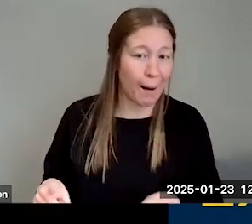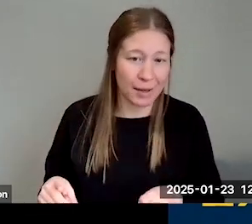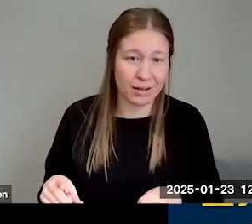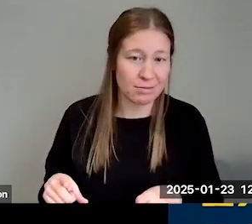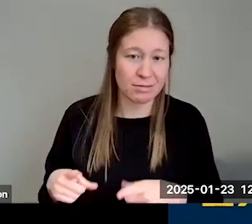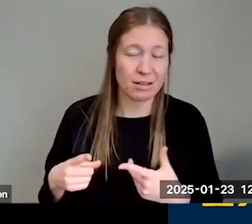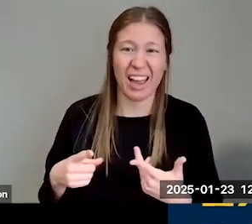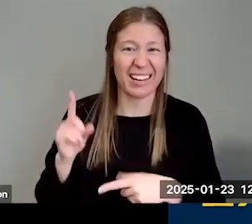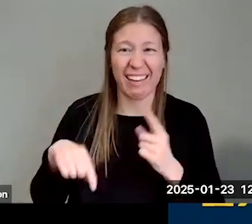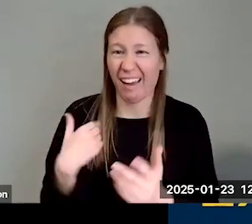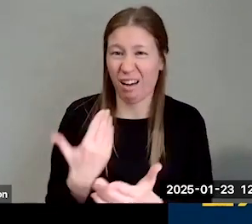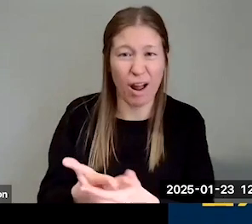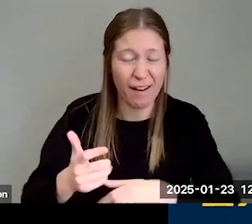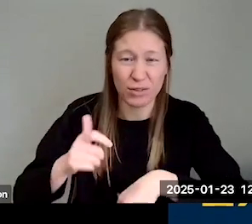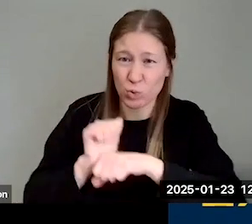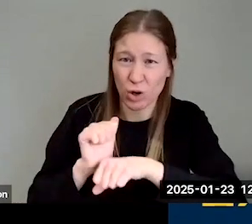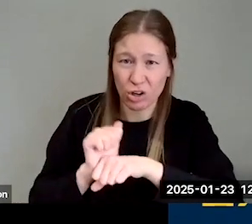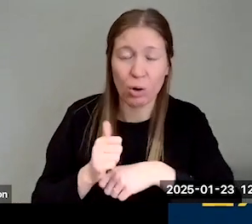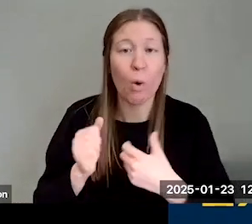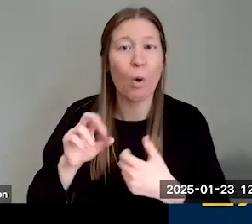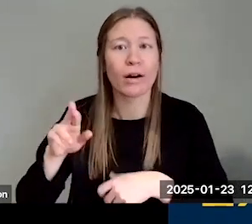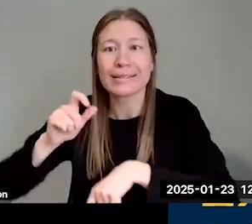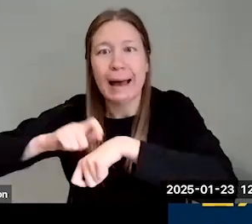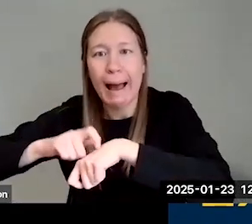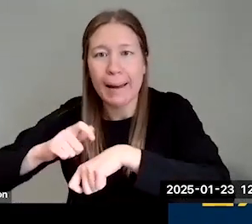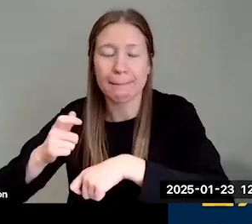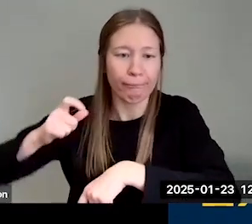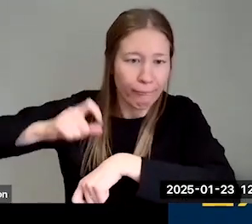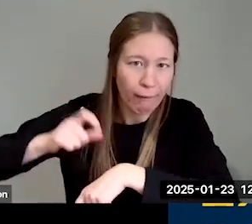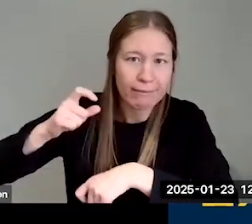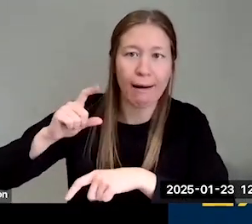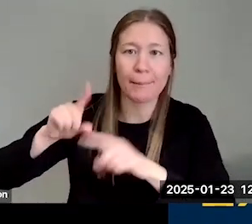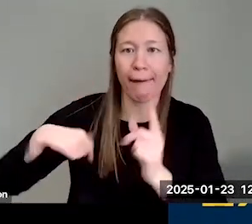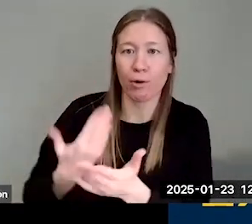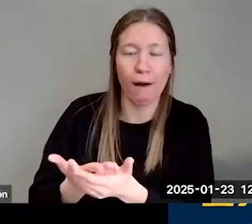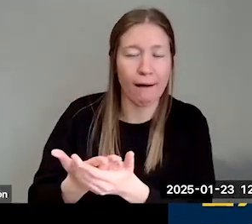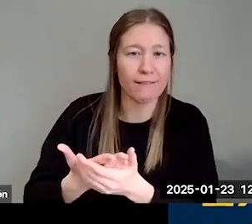getting to work on time in general because of their condition.